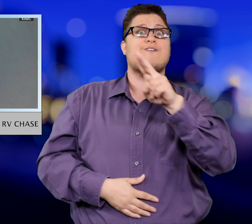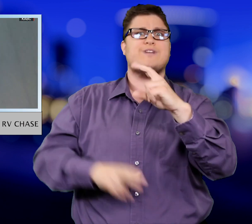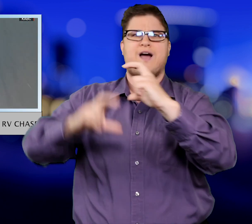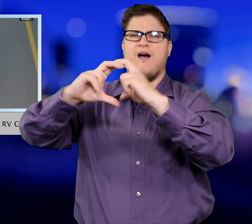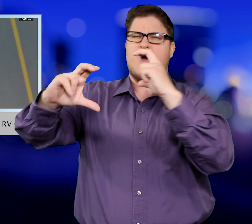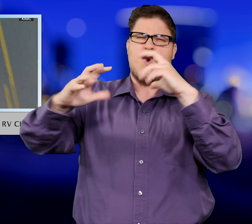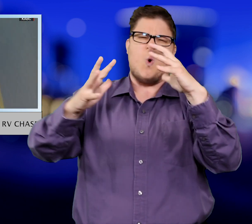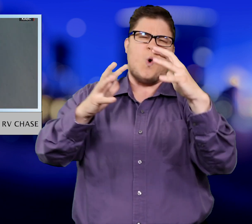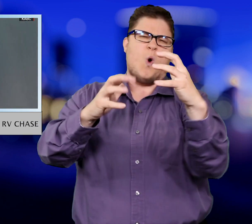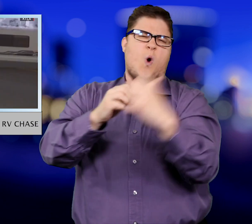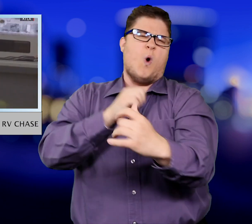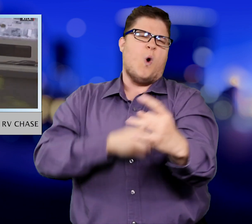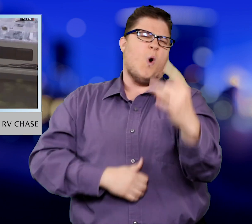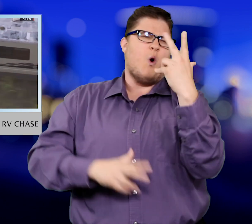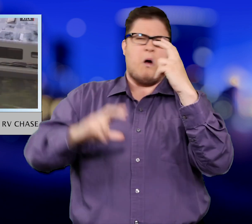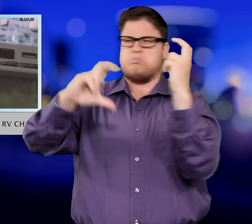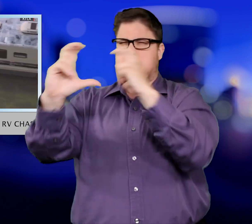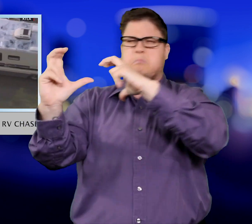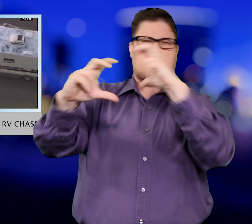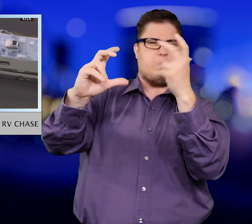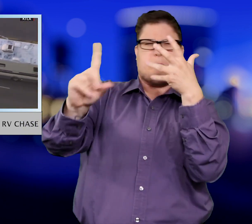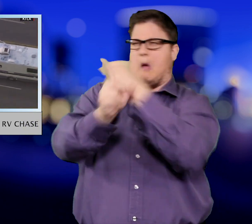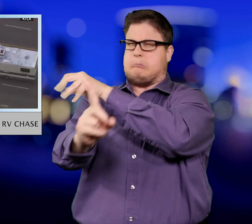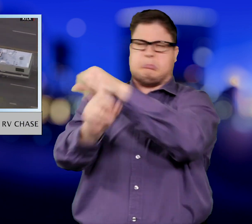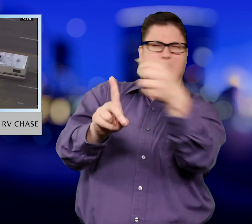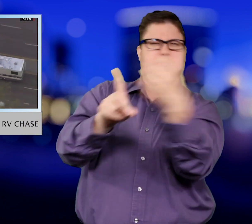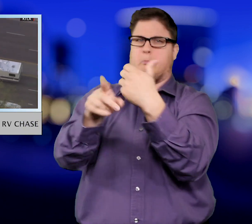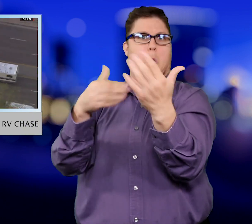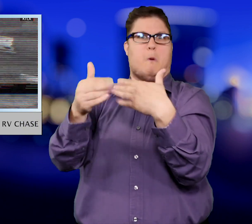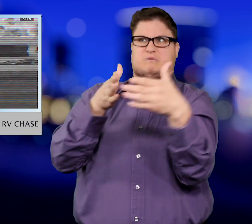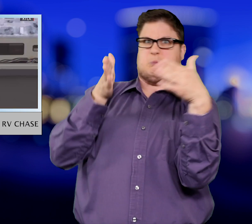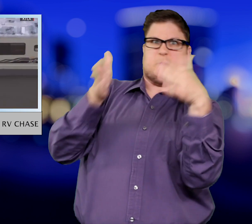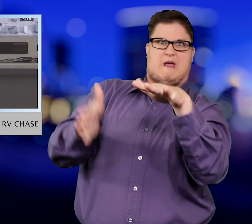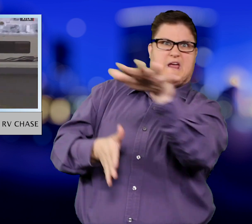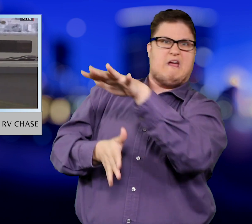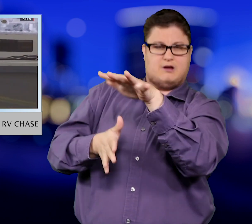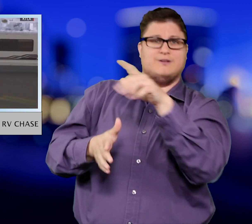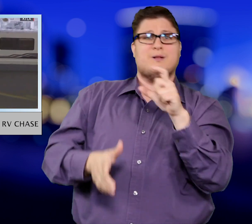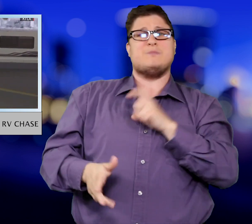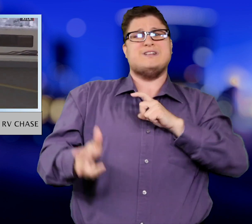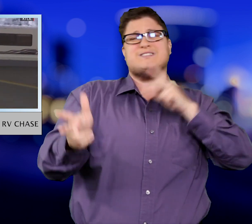The vehicle sustained heavy damage as it smashed into anything in its way.